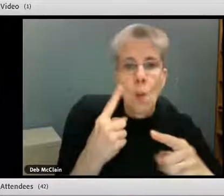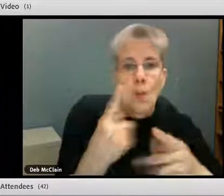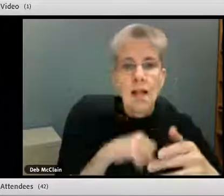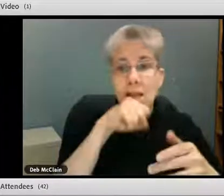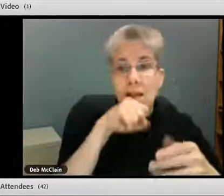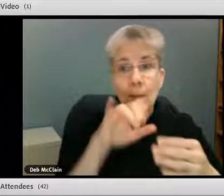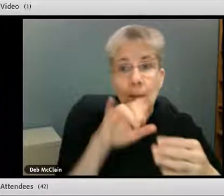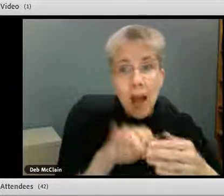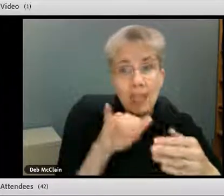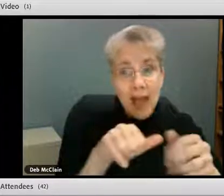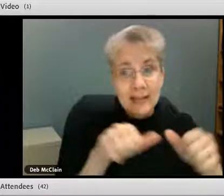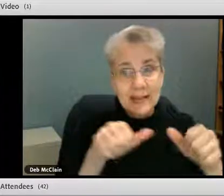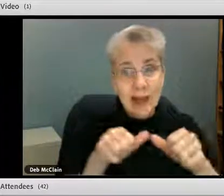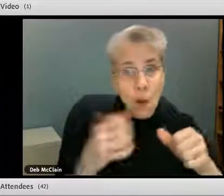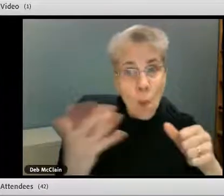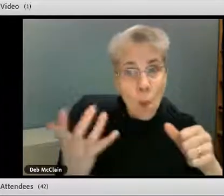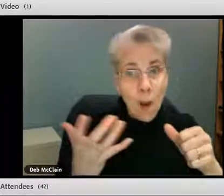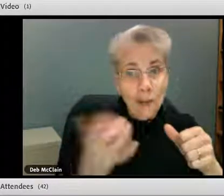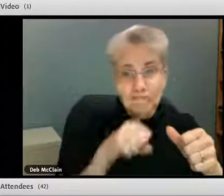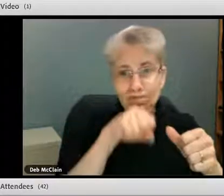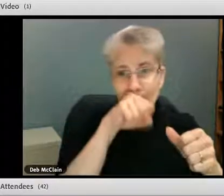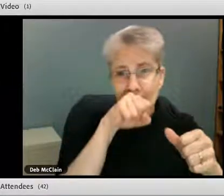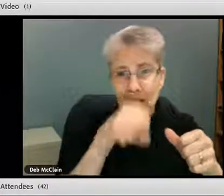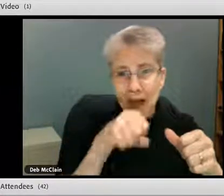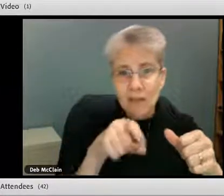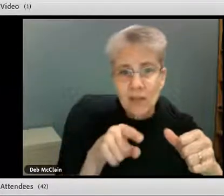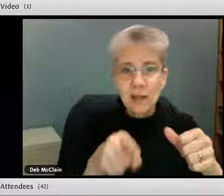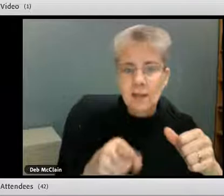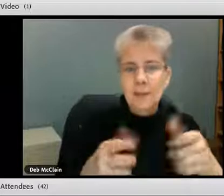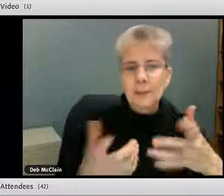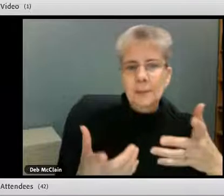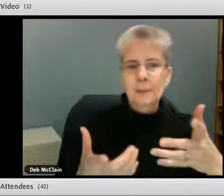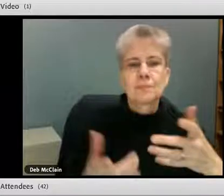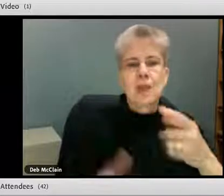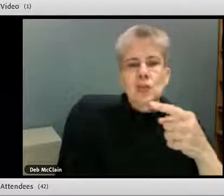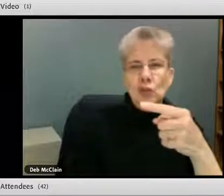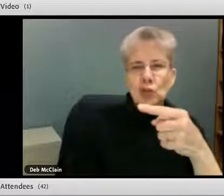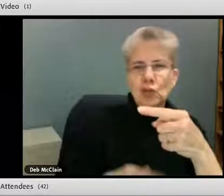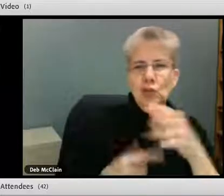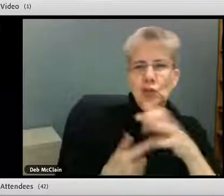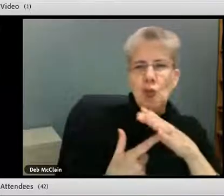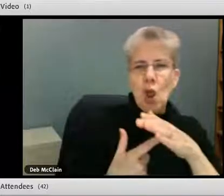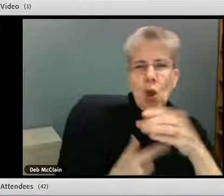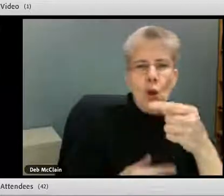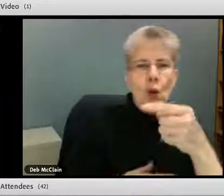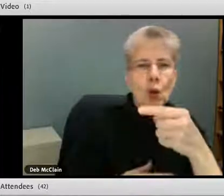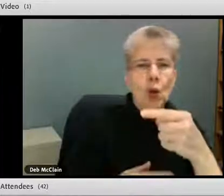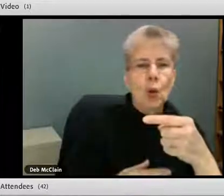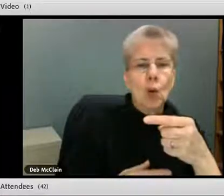let me pull this over here. I'm circling with my mouse. I can request an image.